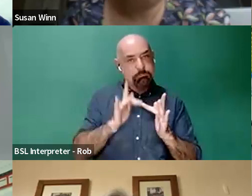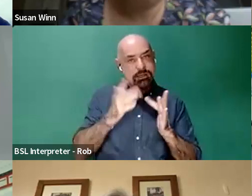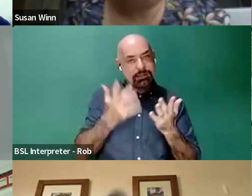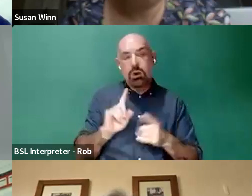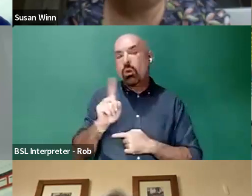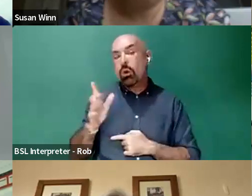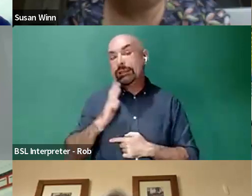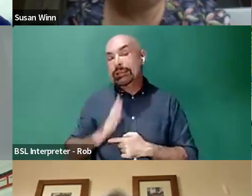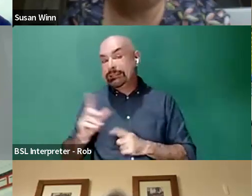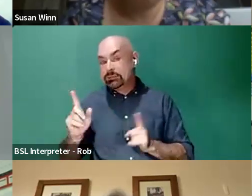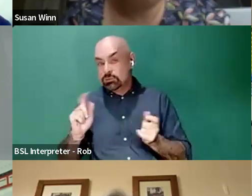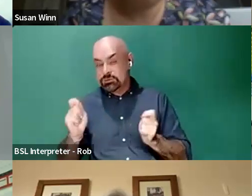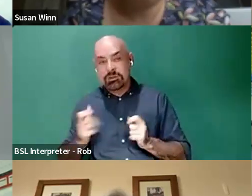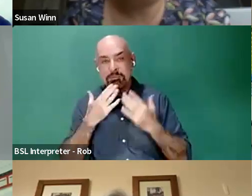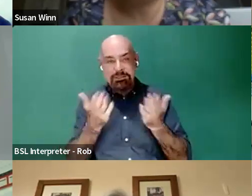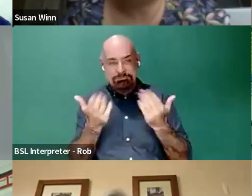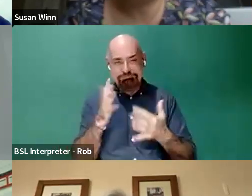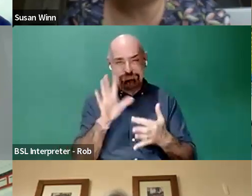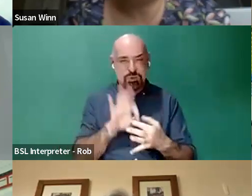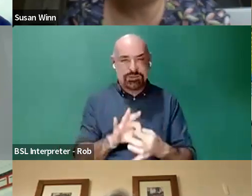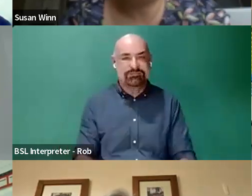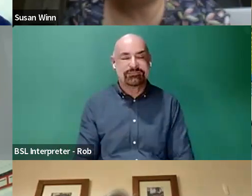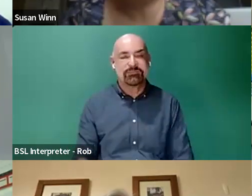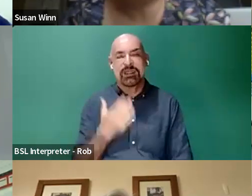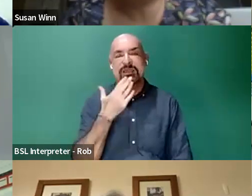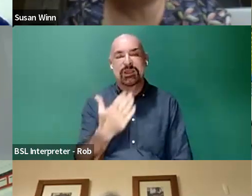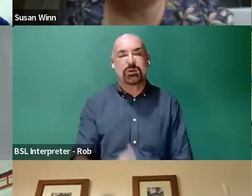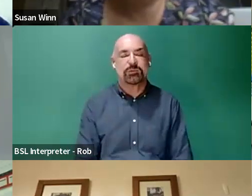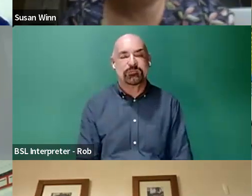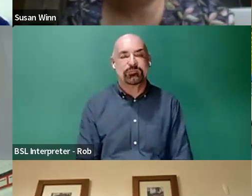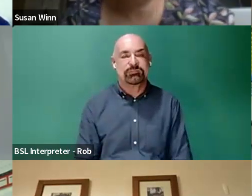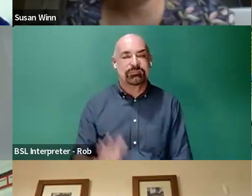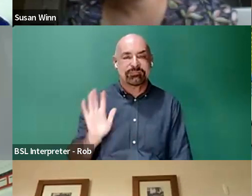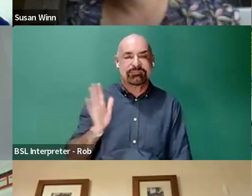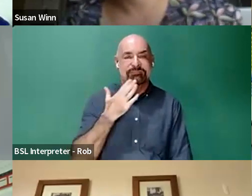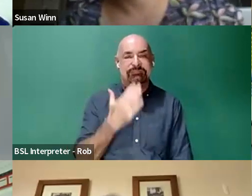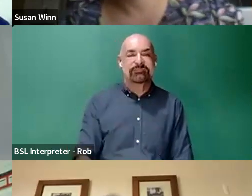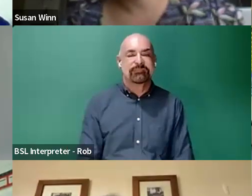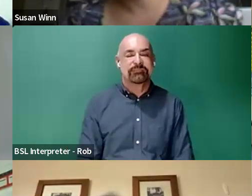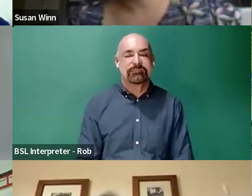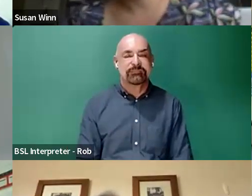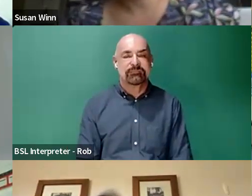So come join us. Thank you. Thanks a lot.